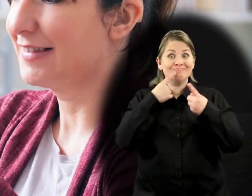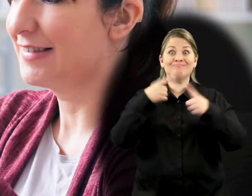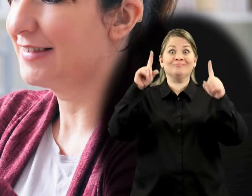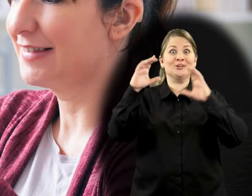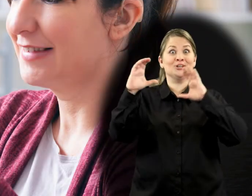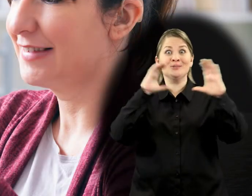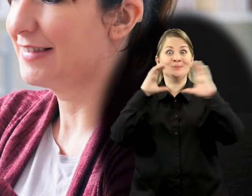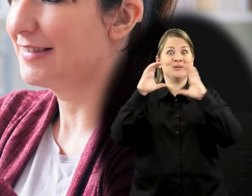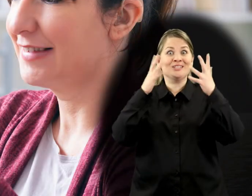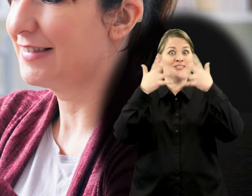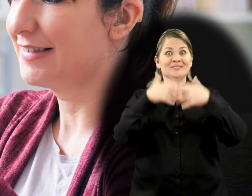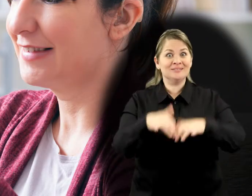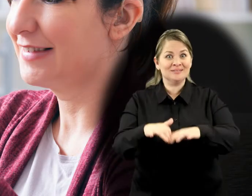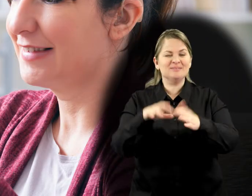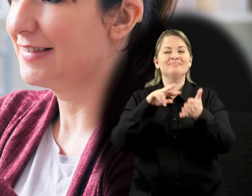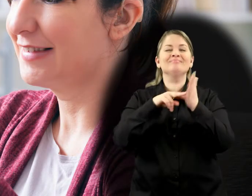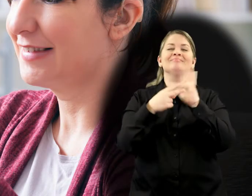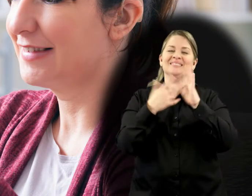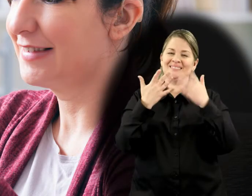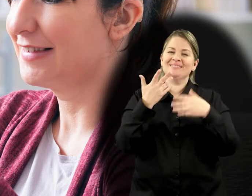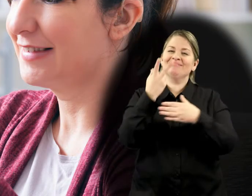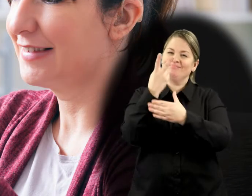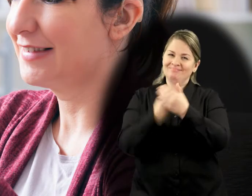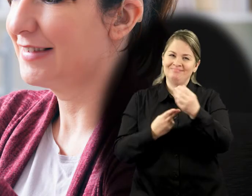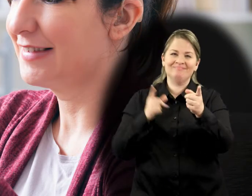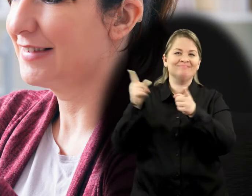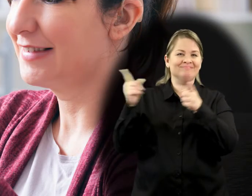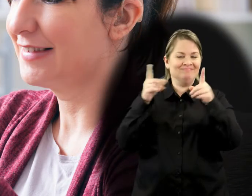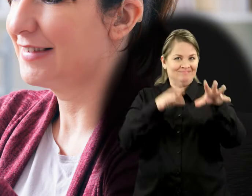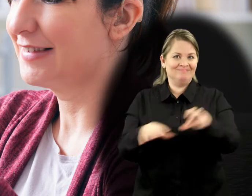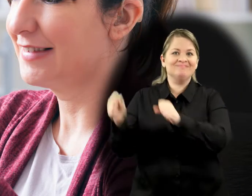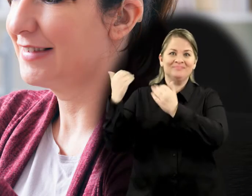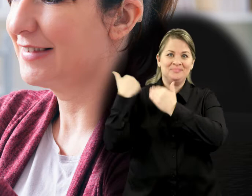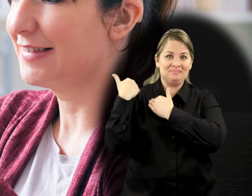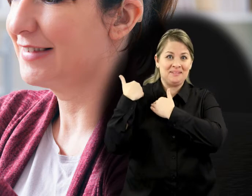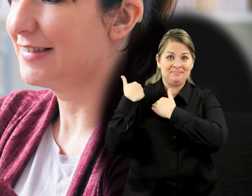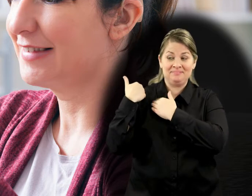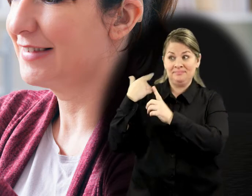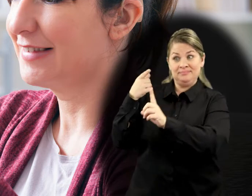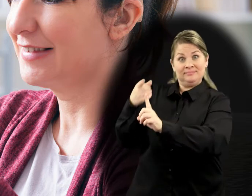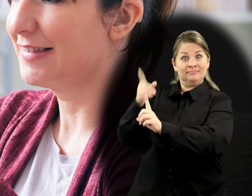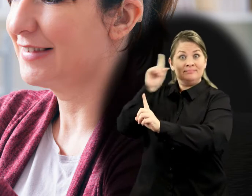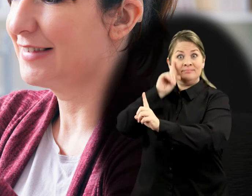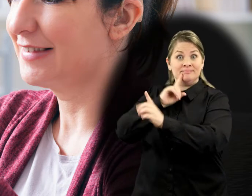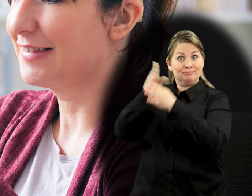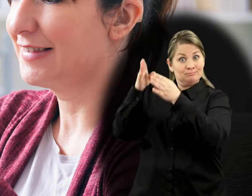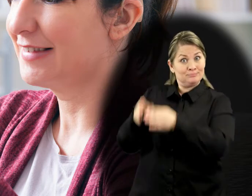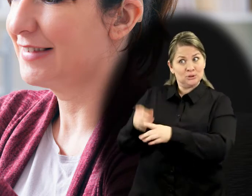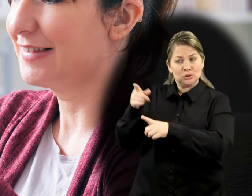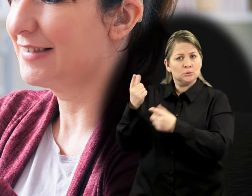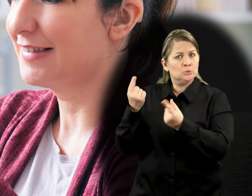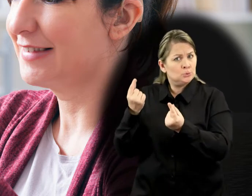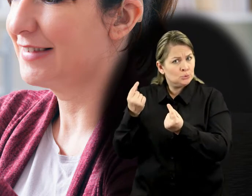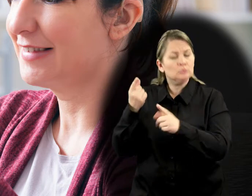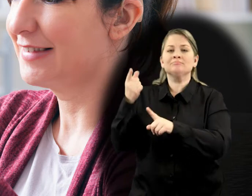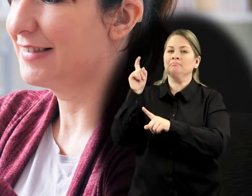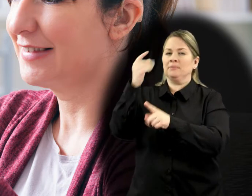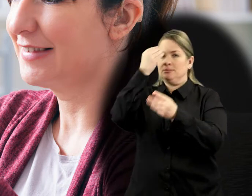Effective communication is a two-way street with shared responsibilities.